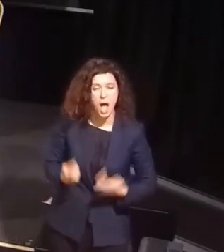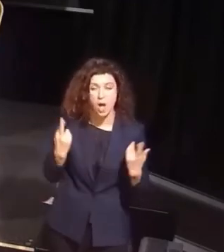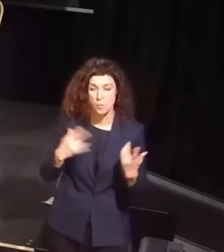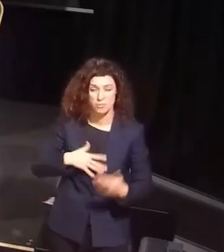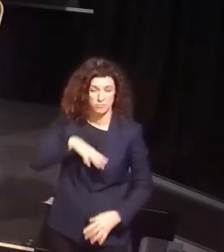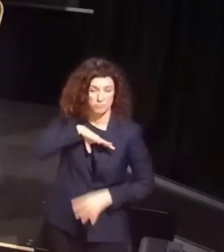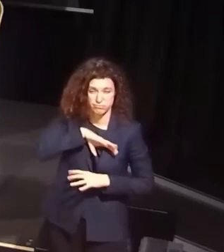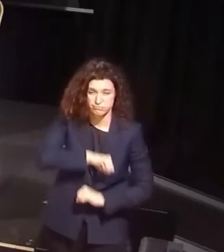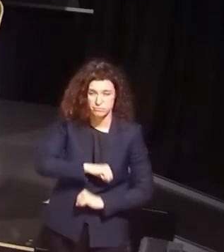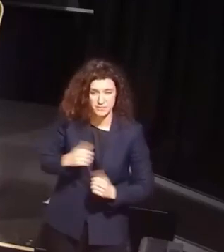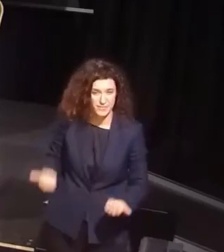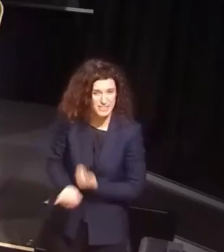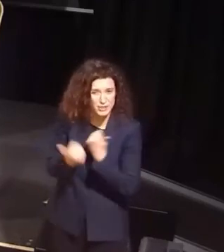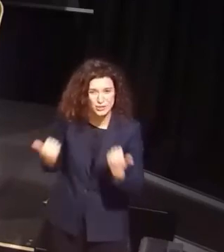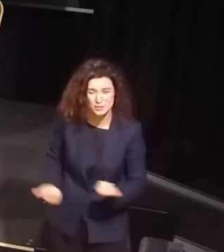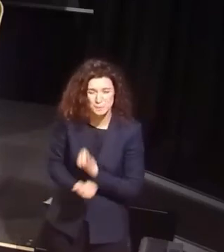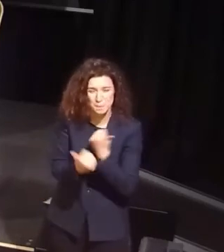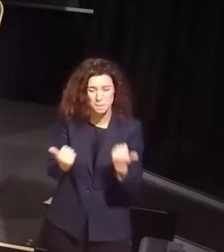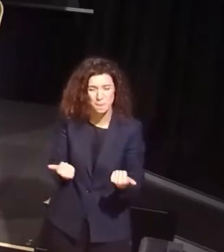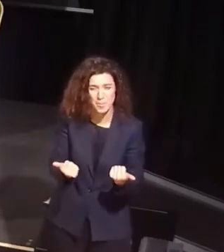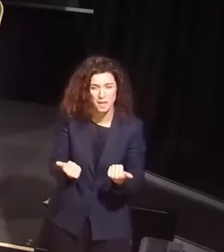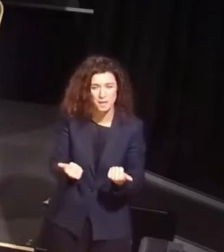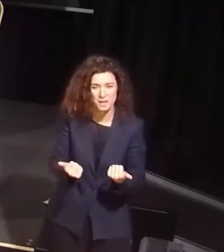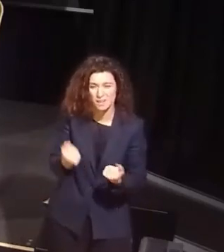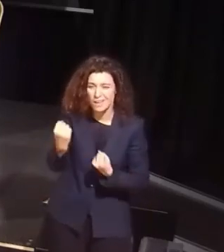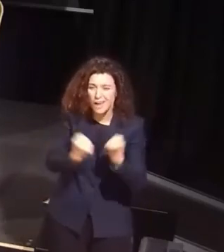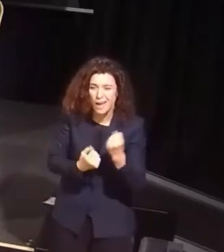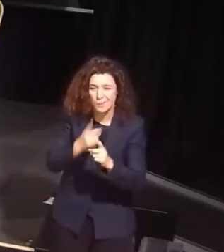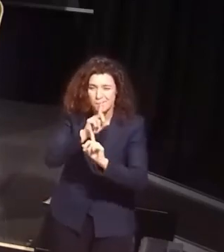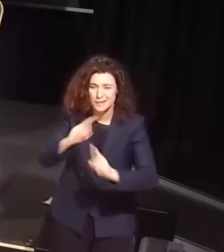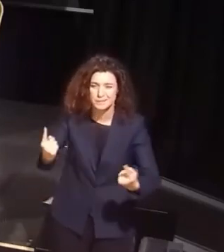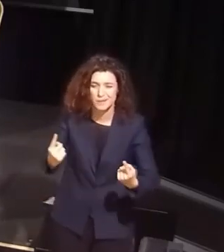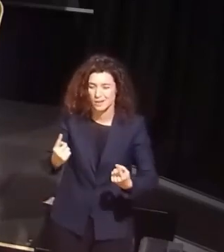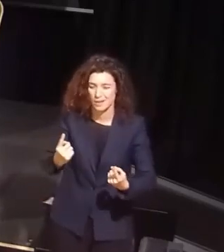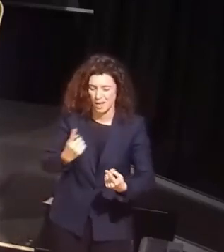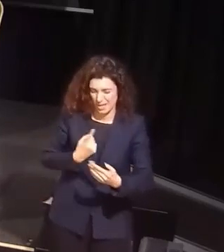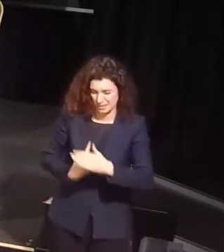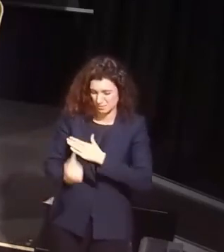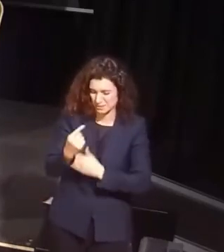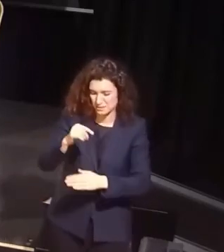He decided that no, he would not be able to have independence in this area.